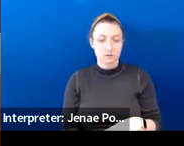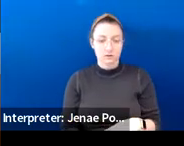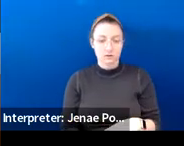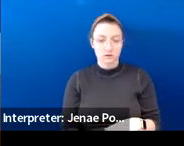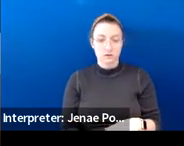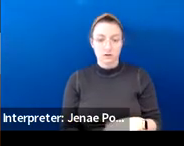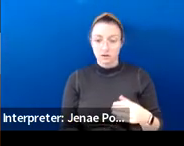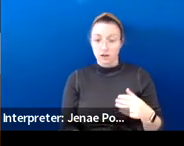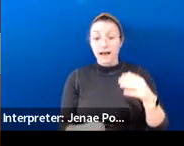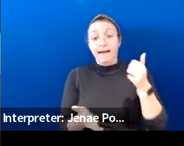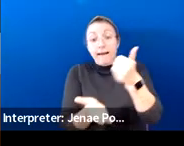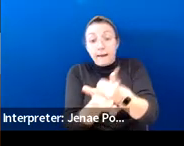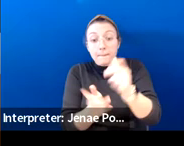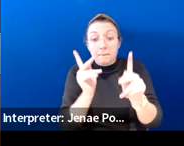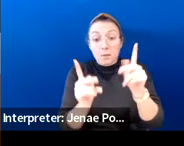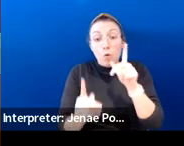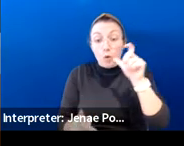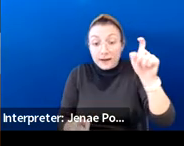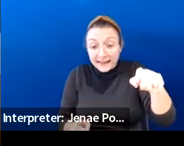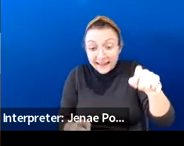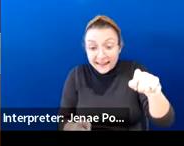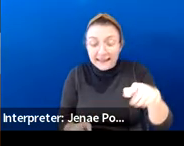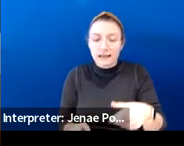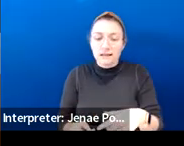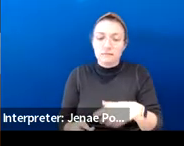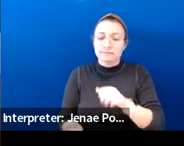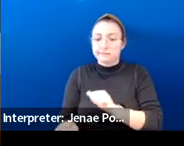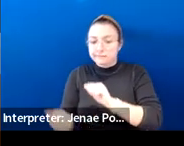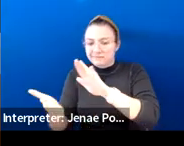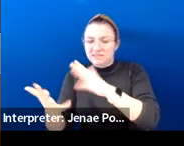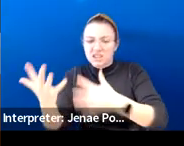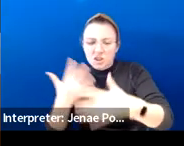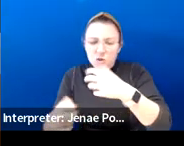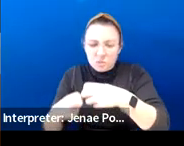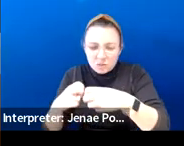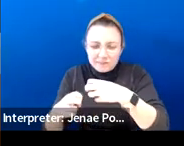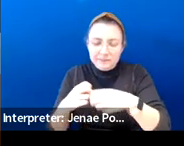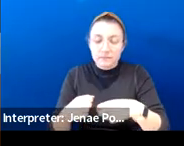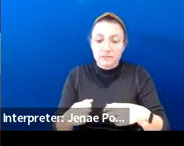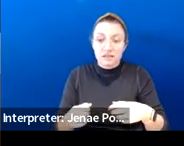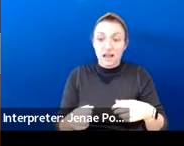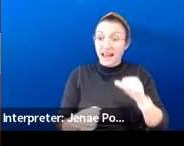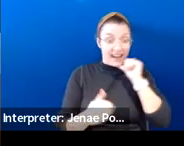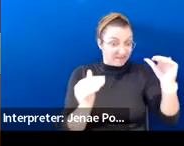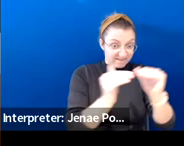in need and addressing social problems. Challenging social injustices and respecting